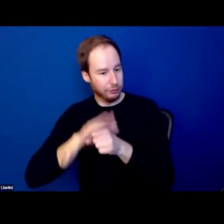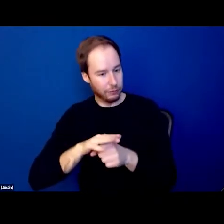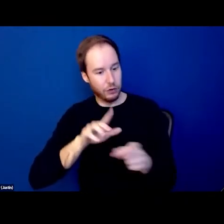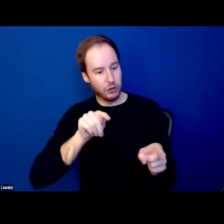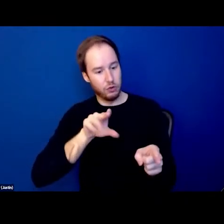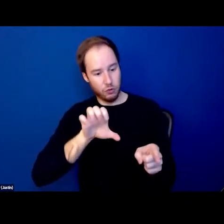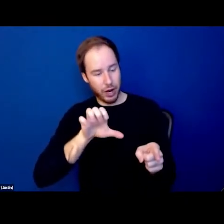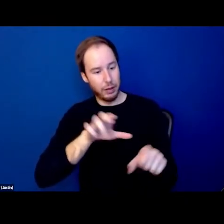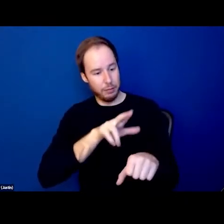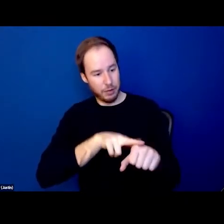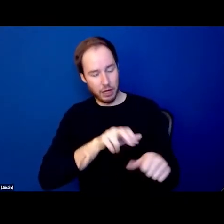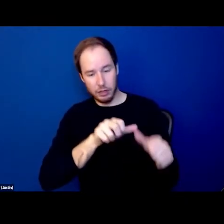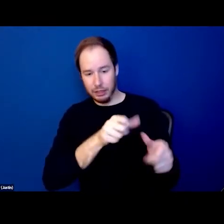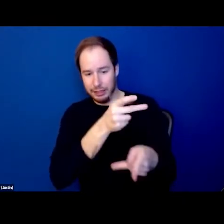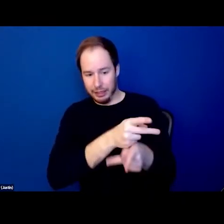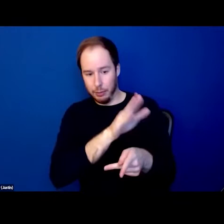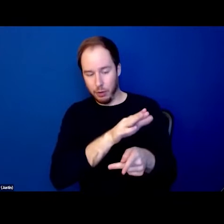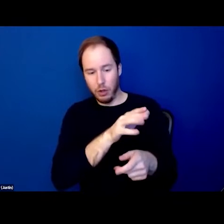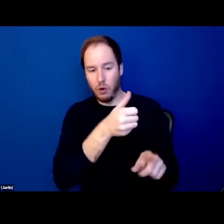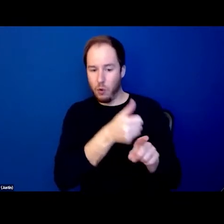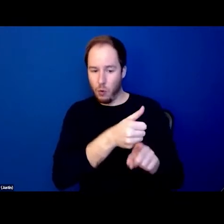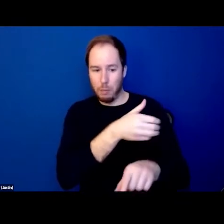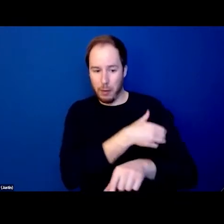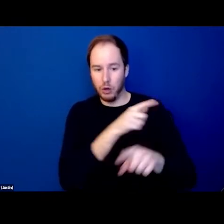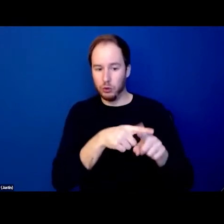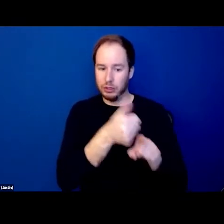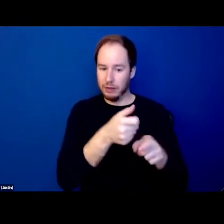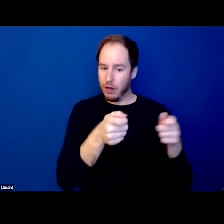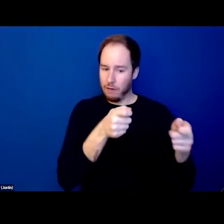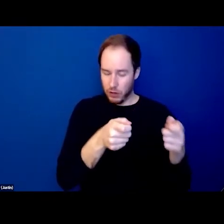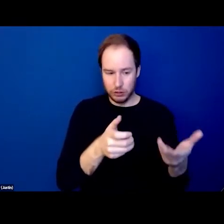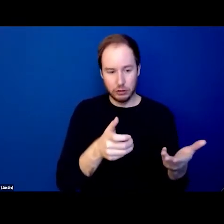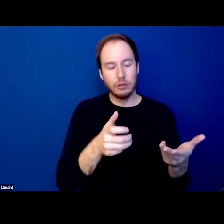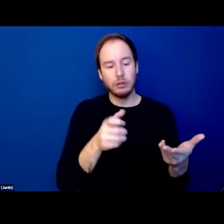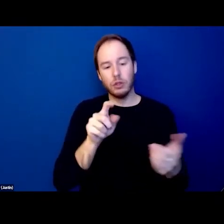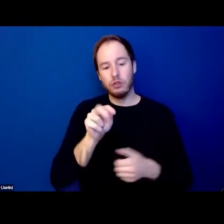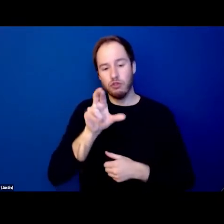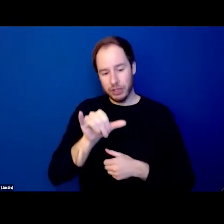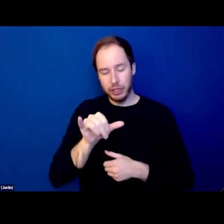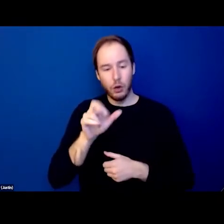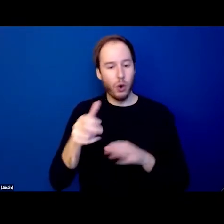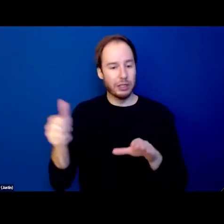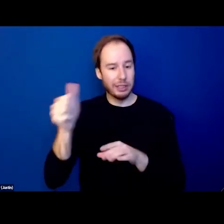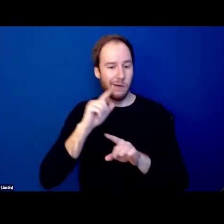retained their inherent power hours of self-government. So treaties, executive orders, which will all go into